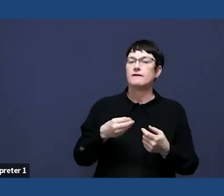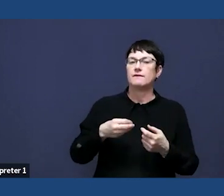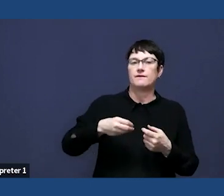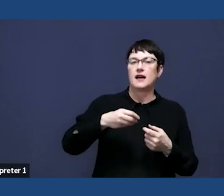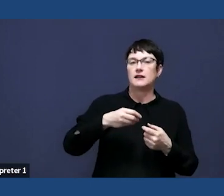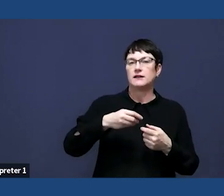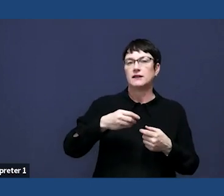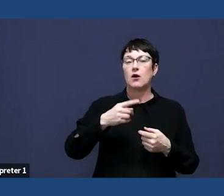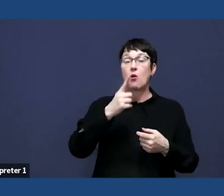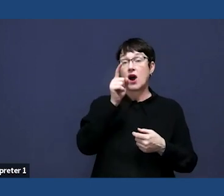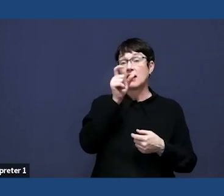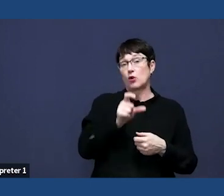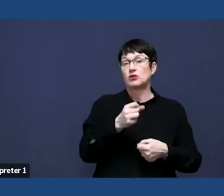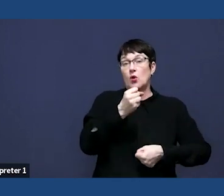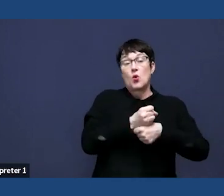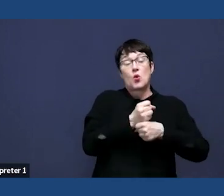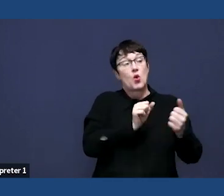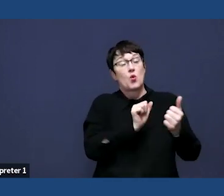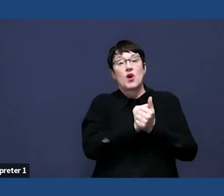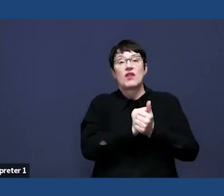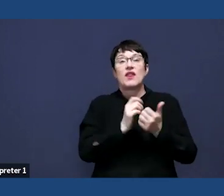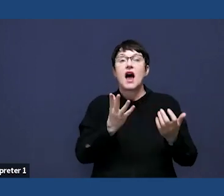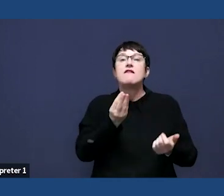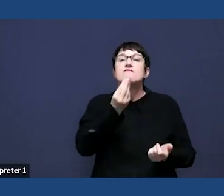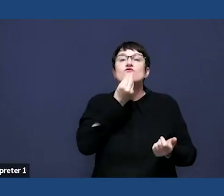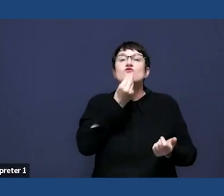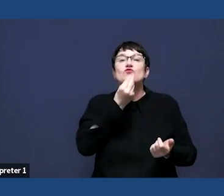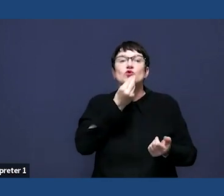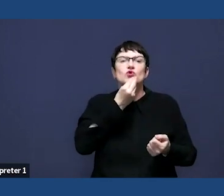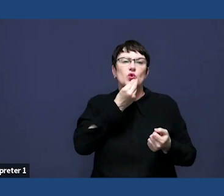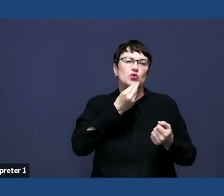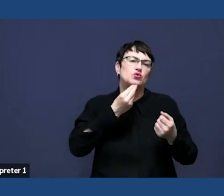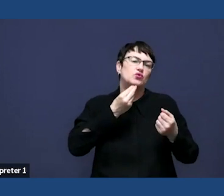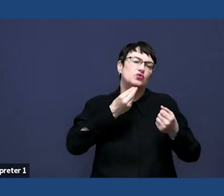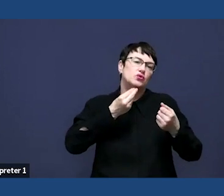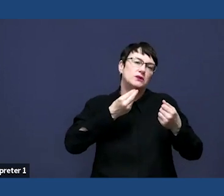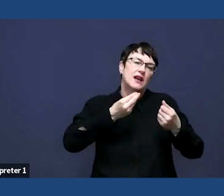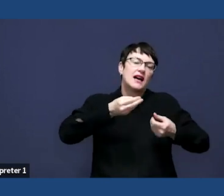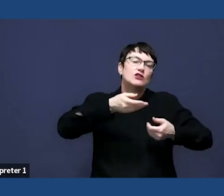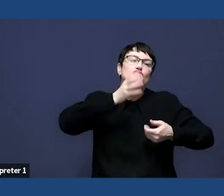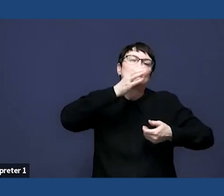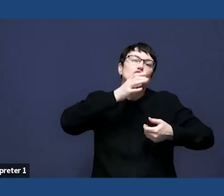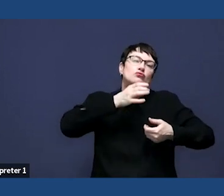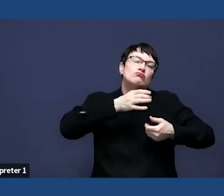their labor pools, they realized they were relying solely on younger workers.